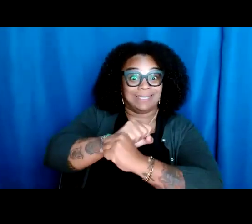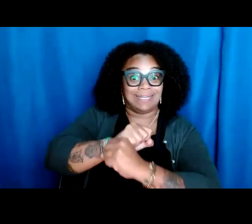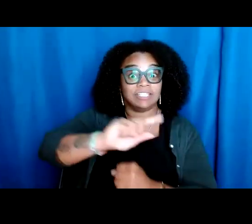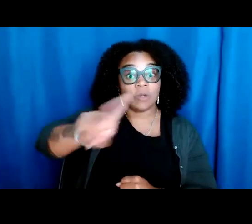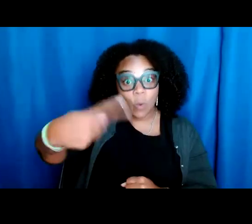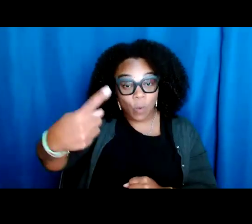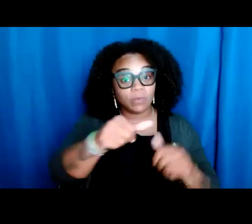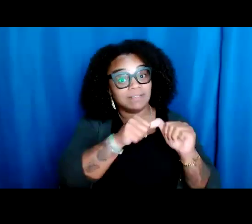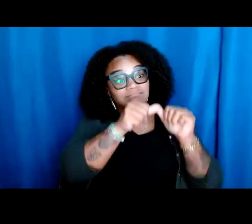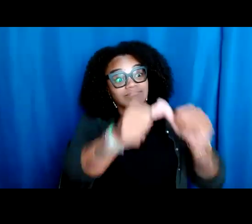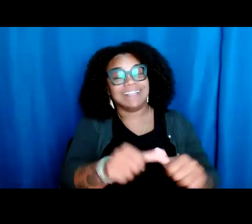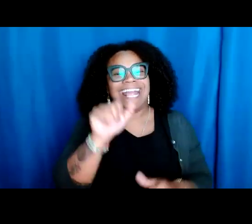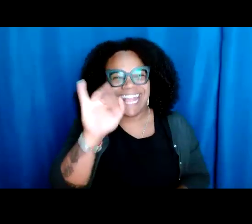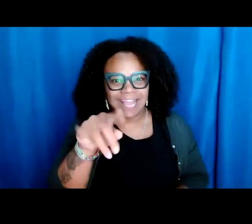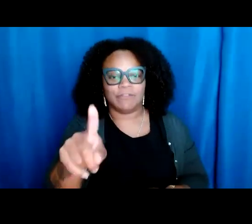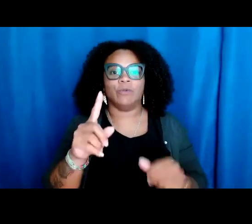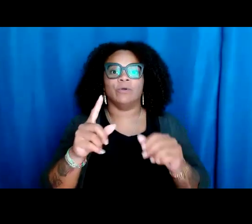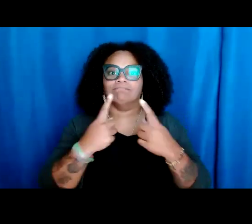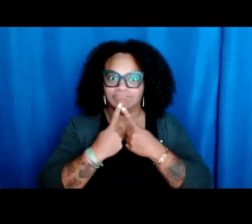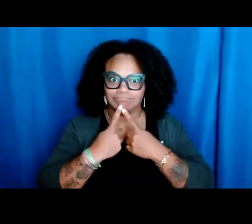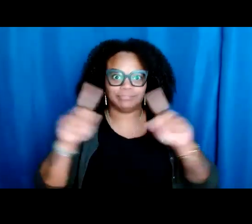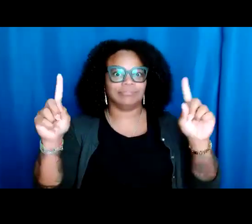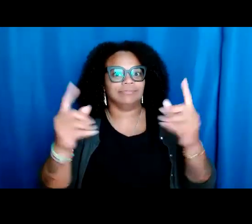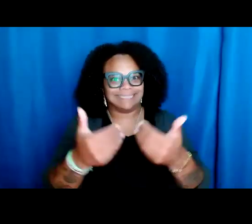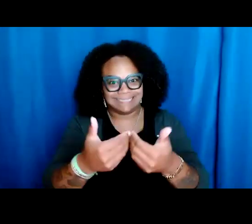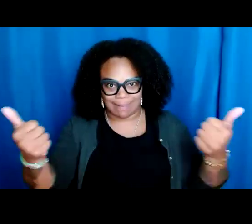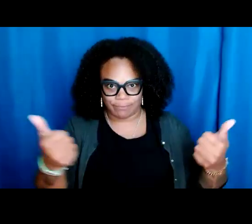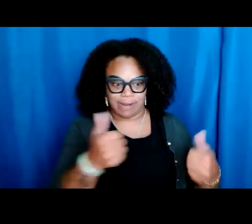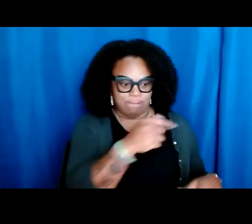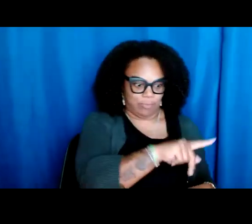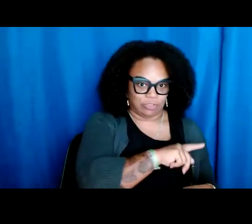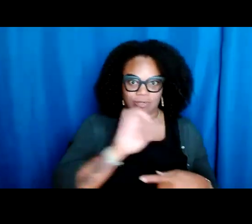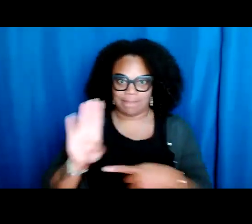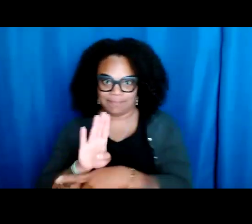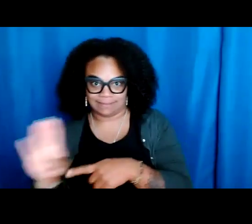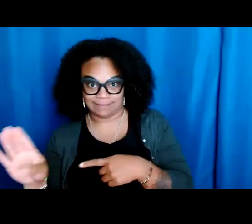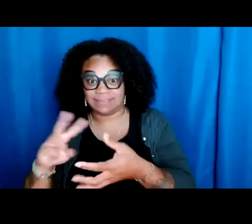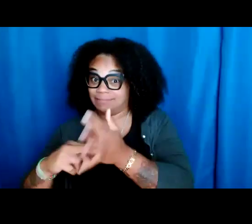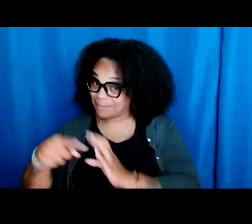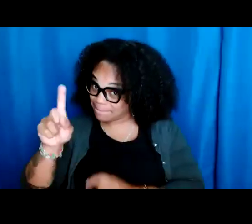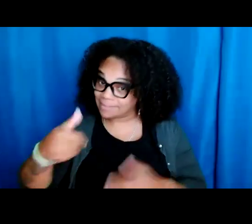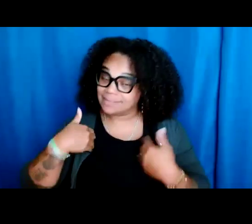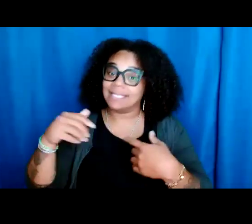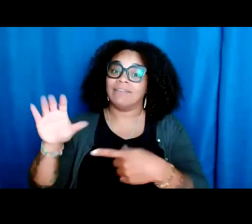a separation between yourself and your business. Using a business bank account and not co-mingling